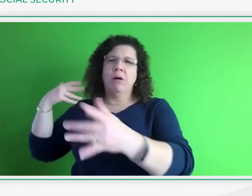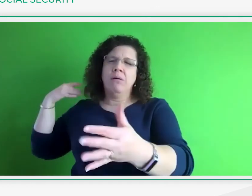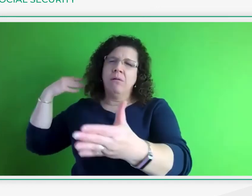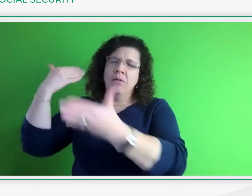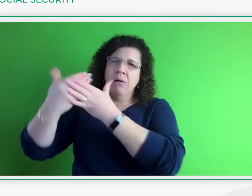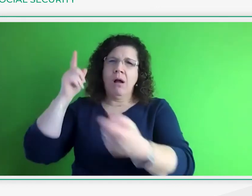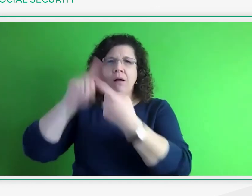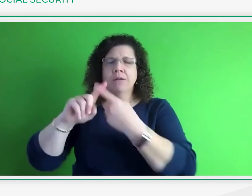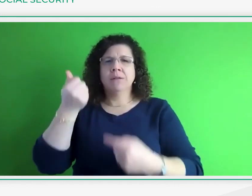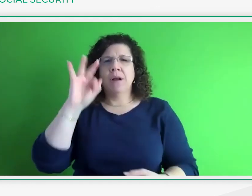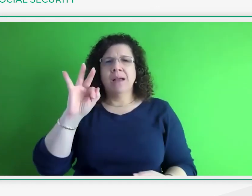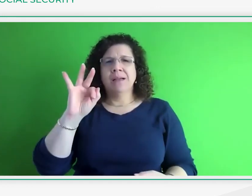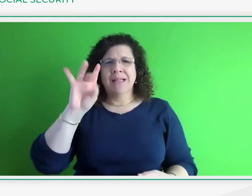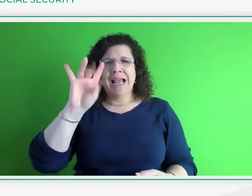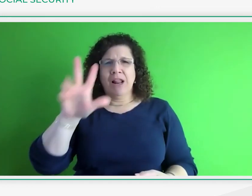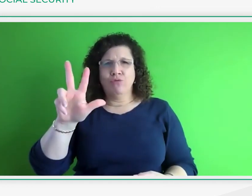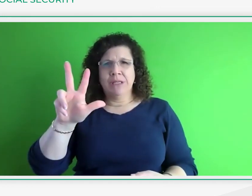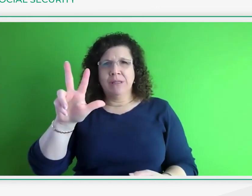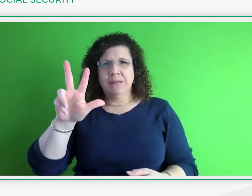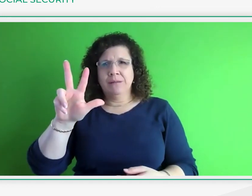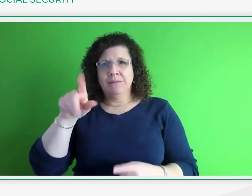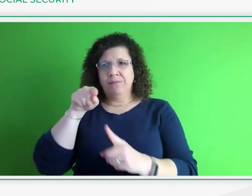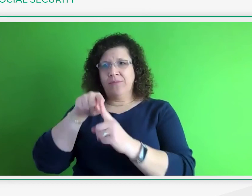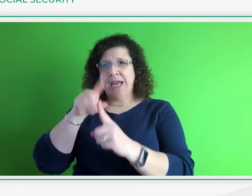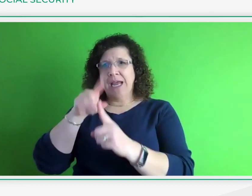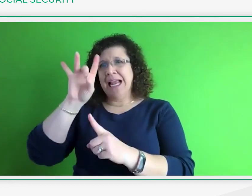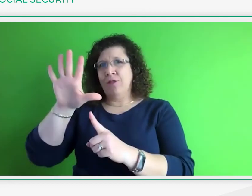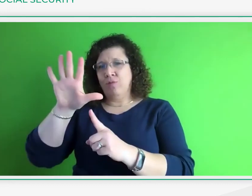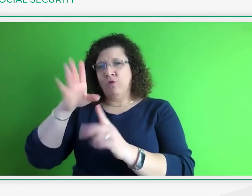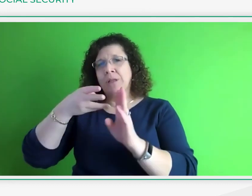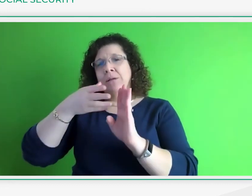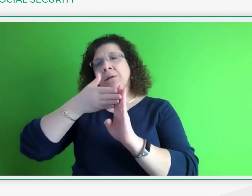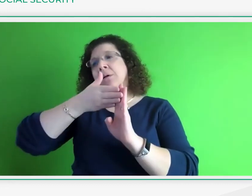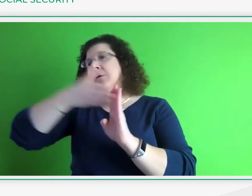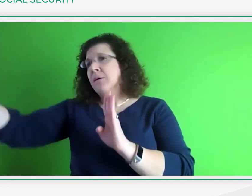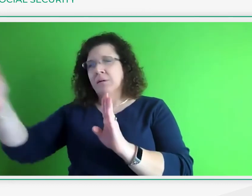It’s historical at this point. It went until 1983.